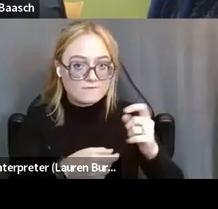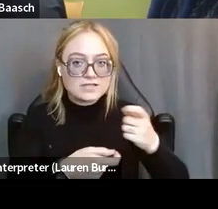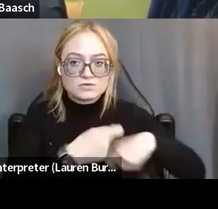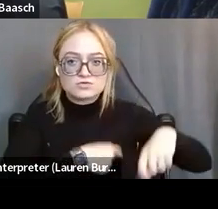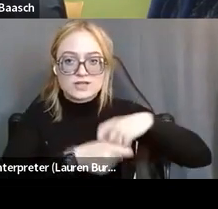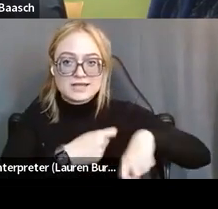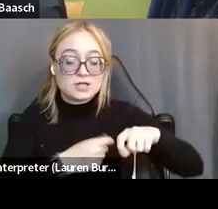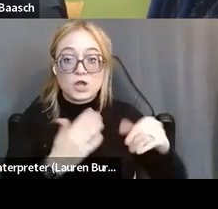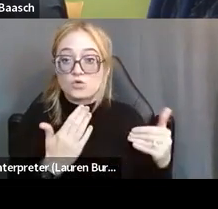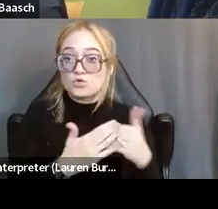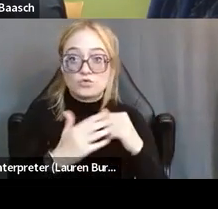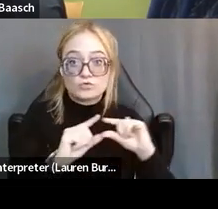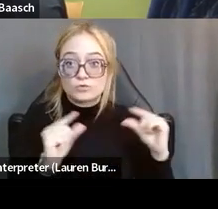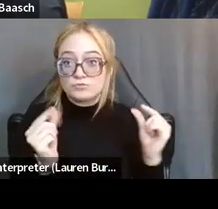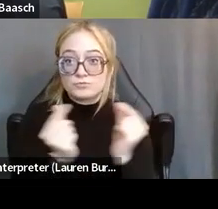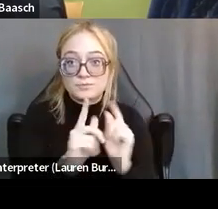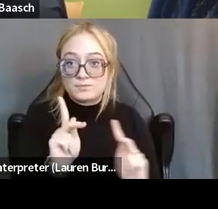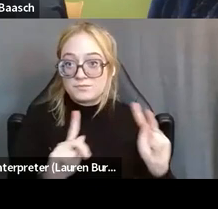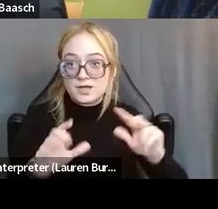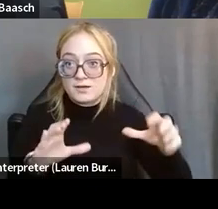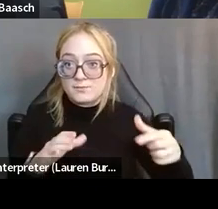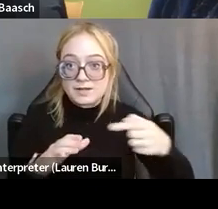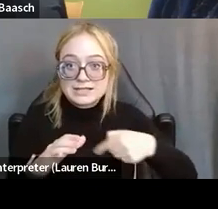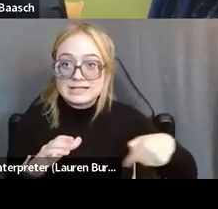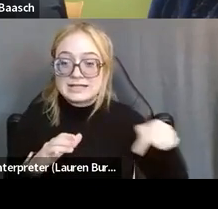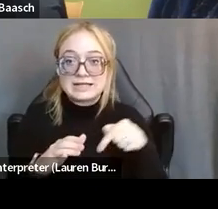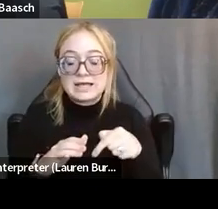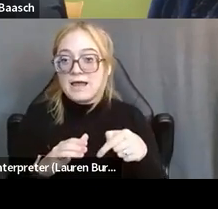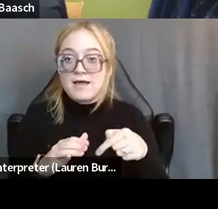it might be a whole new group of people now who are, you know, taking over positions.